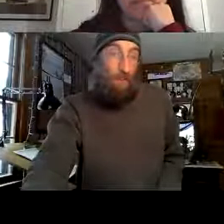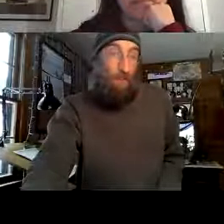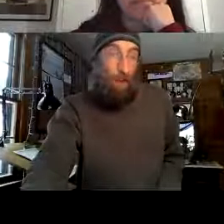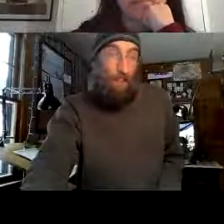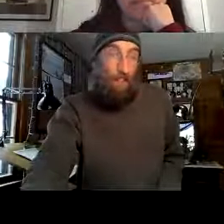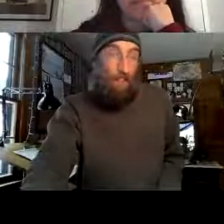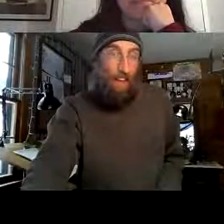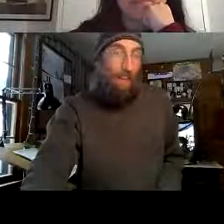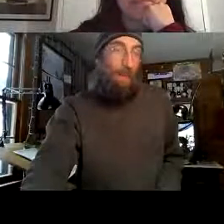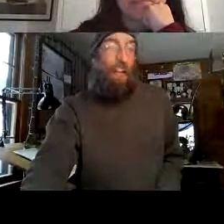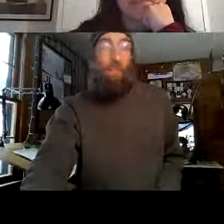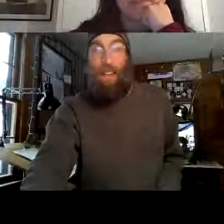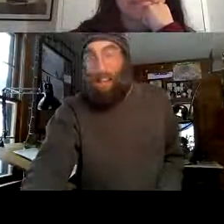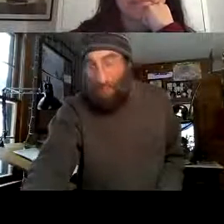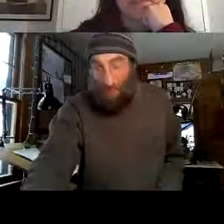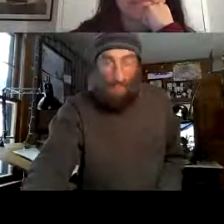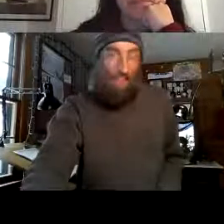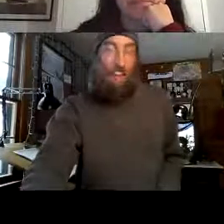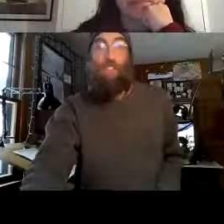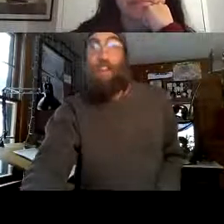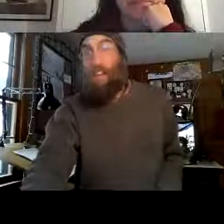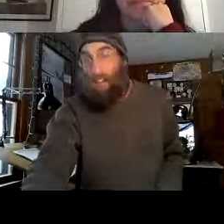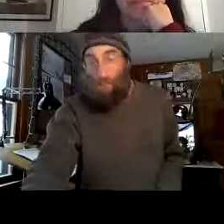first few pages. And that's what got me interested enough to draw the next